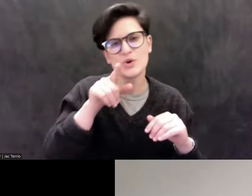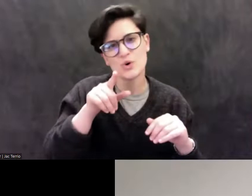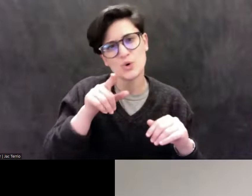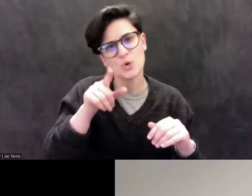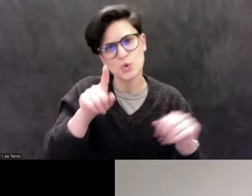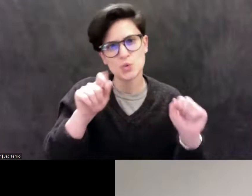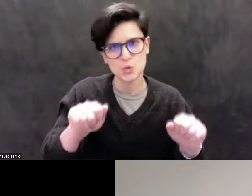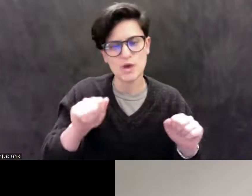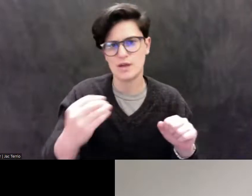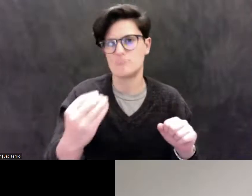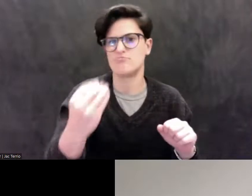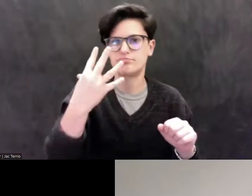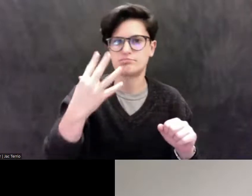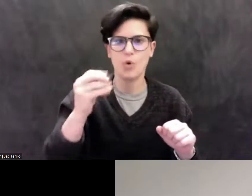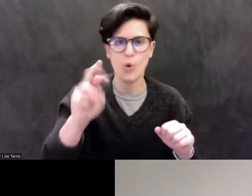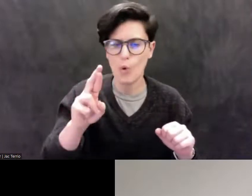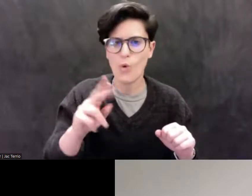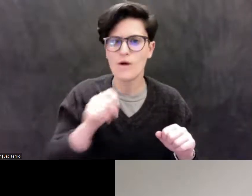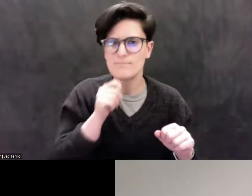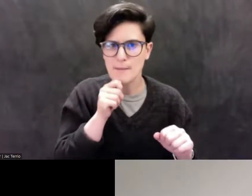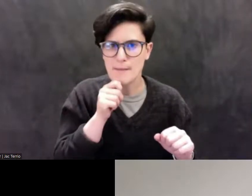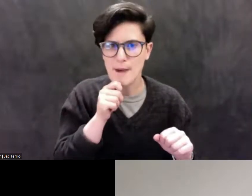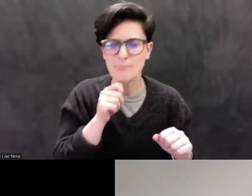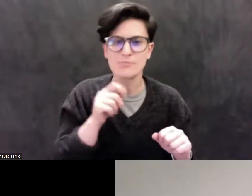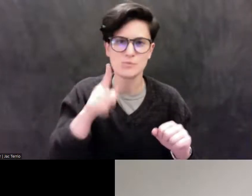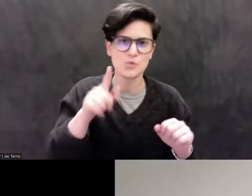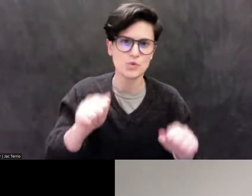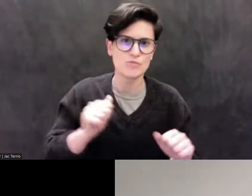your microphone. 15:56:52 If you have questions for Aaron,